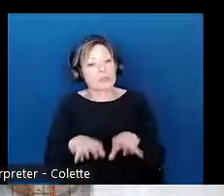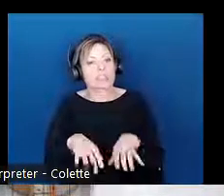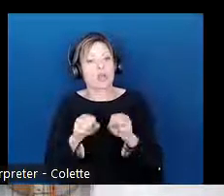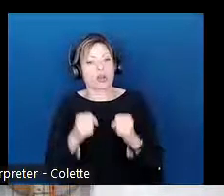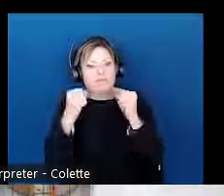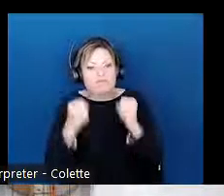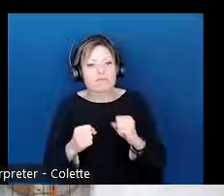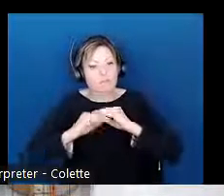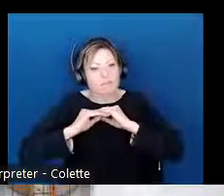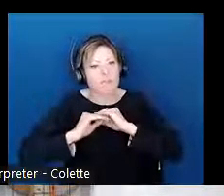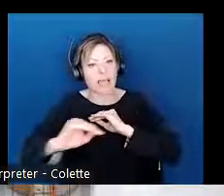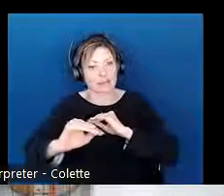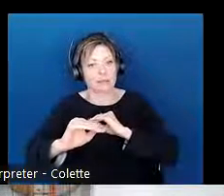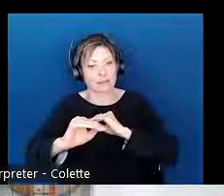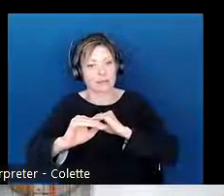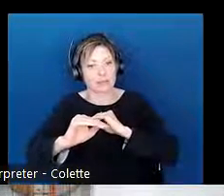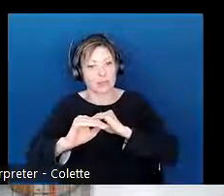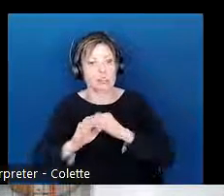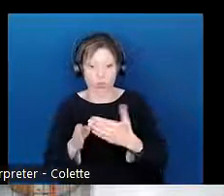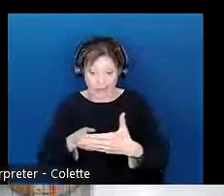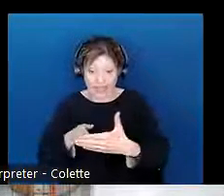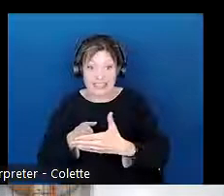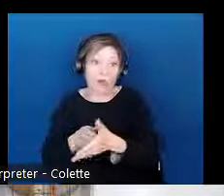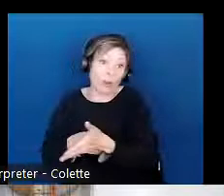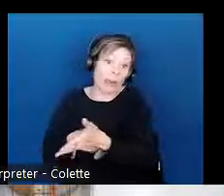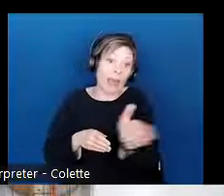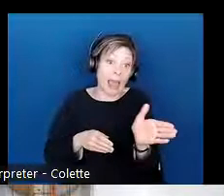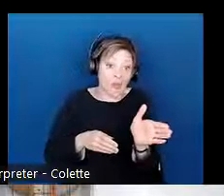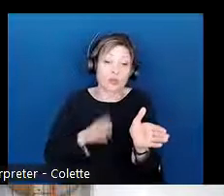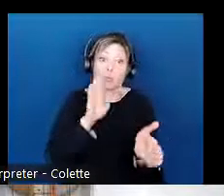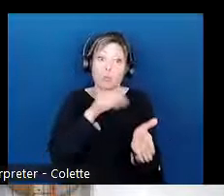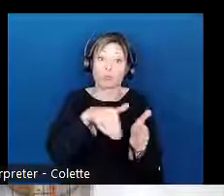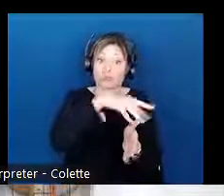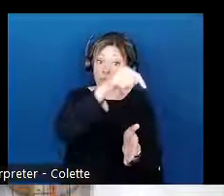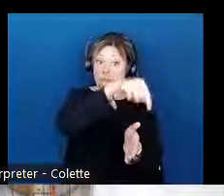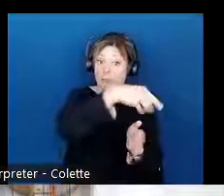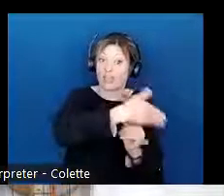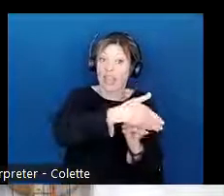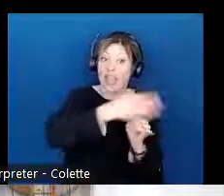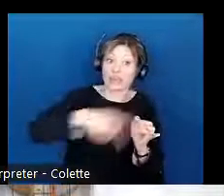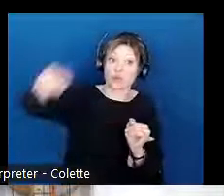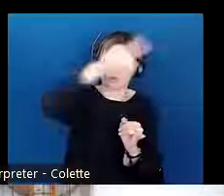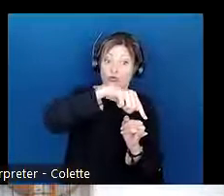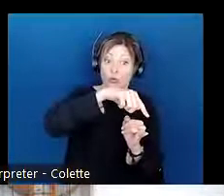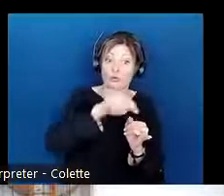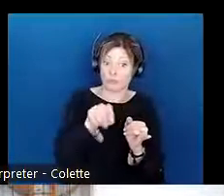so that actually at that t-junction if you went left you actually get to the end of the route because it's a circular route so you would be able to see this one